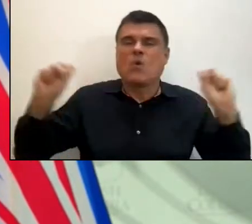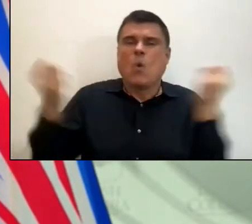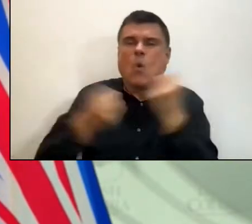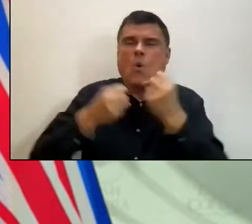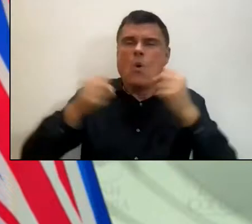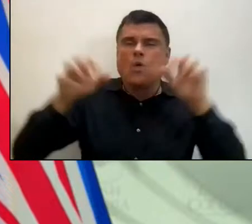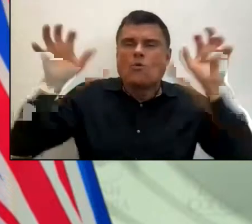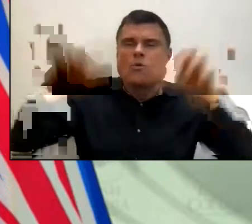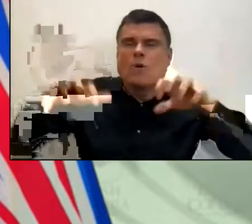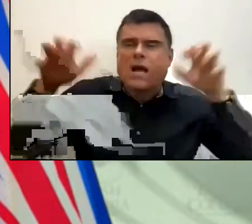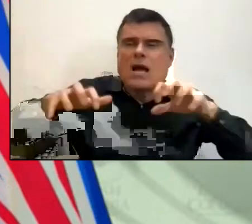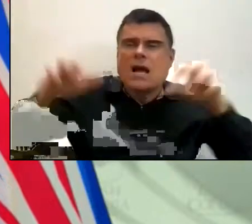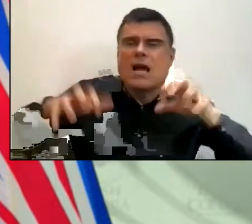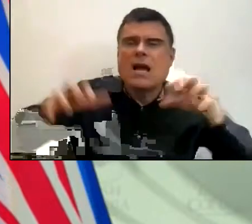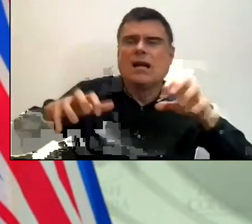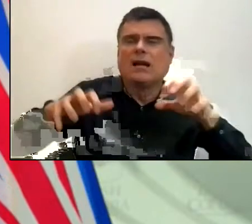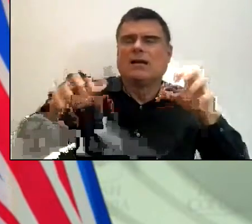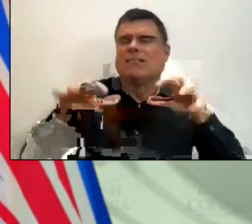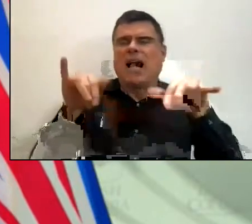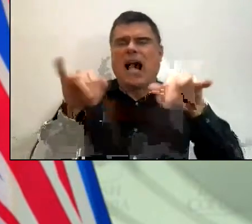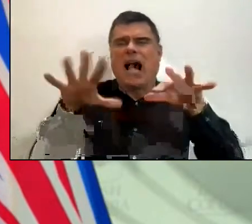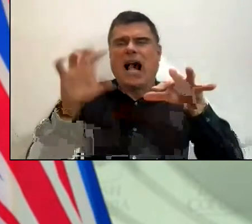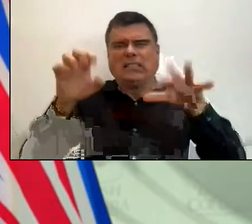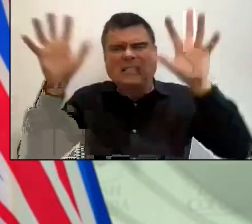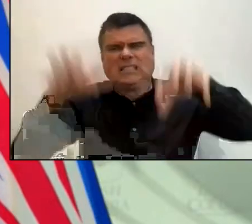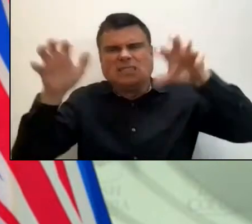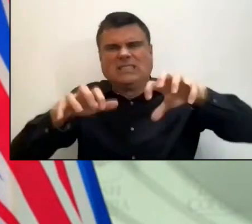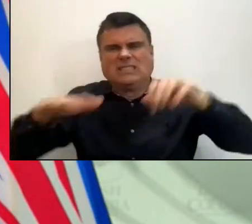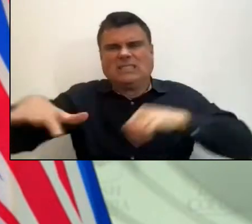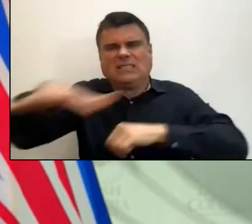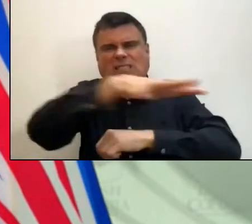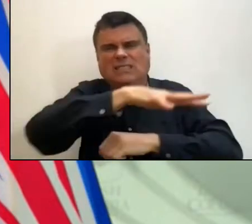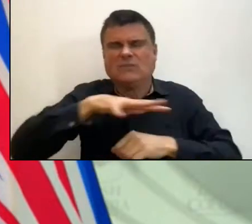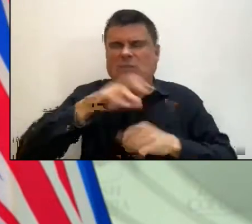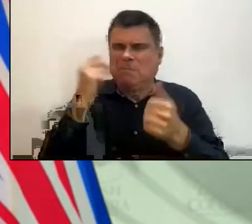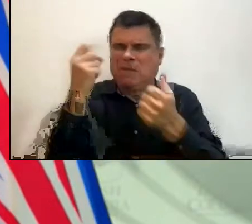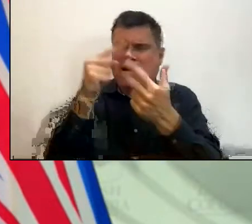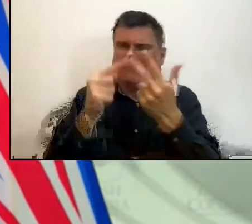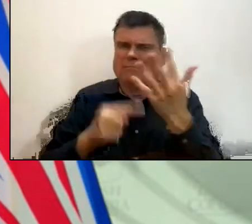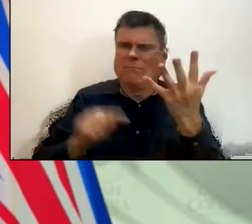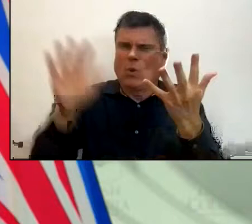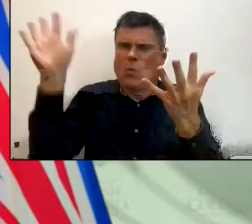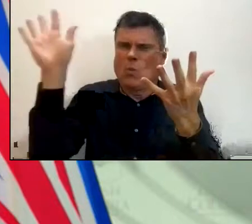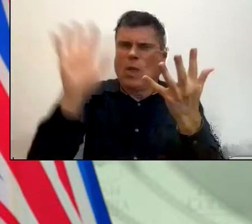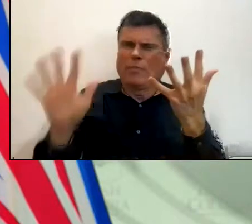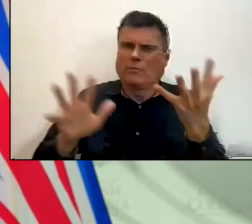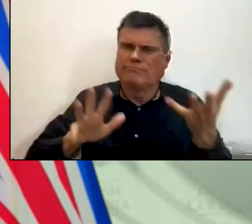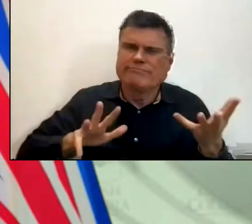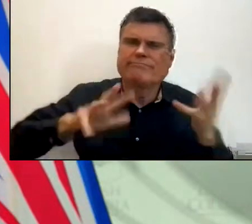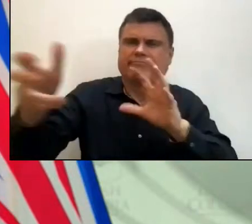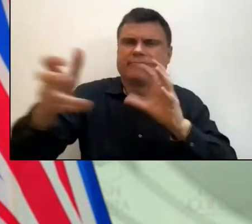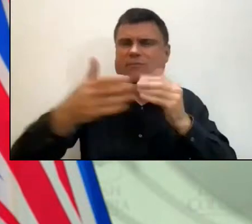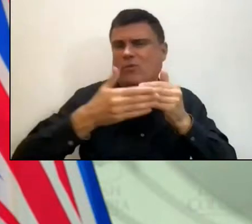We need to be ready. To be prepared for extreme freezing temperatures and risks